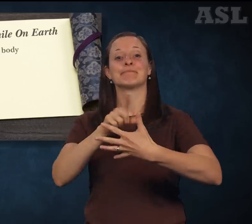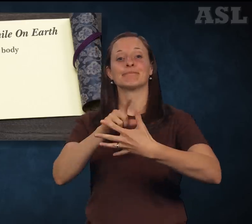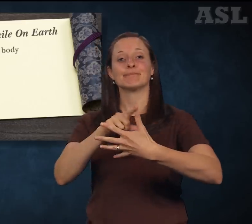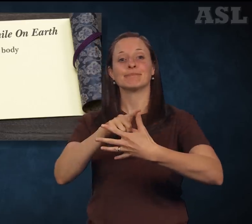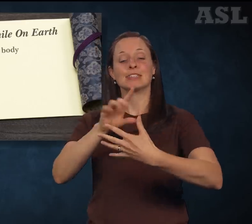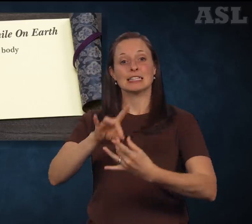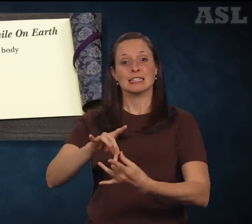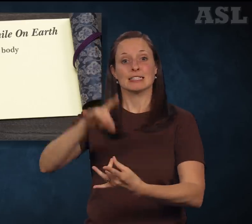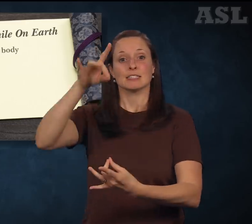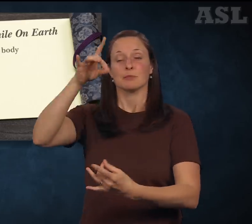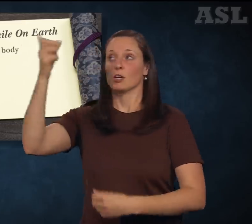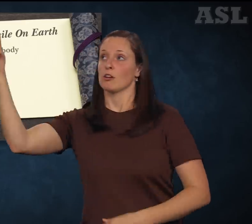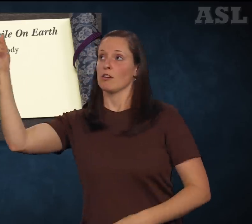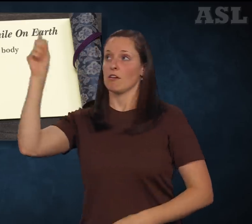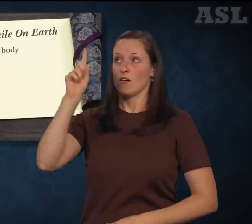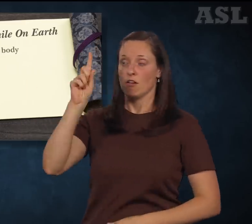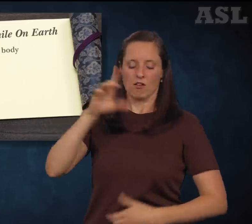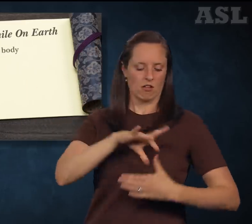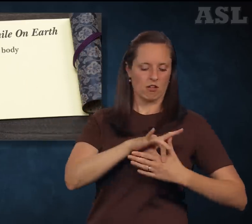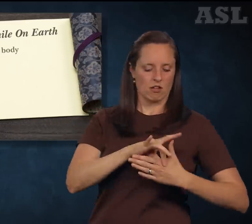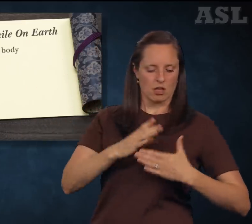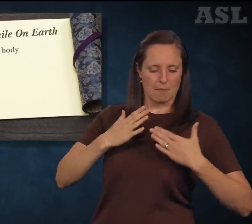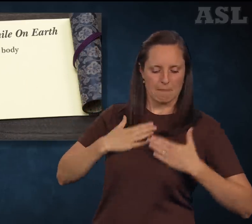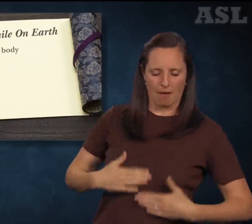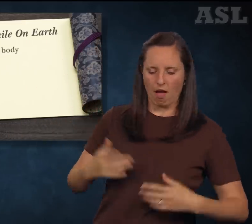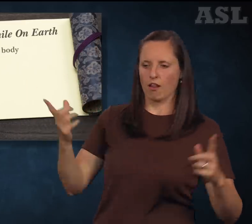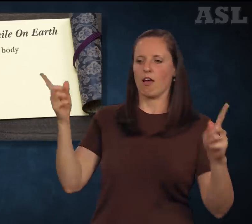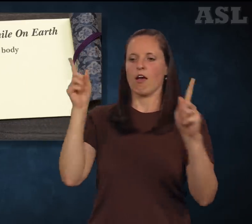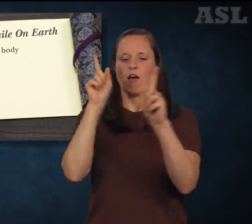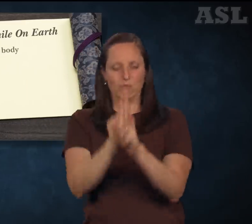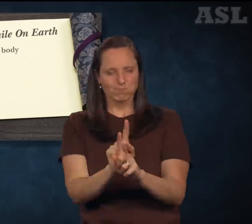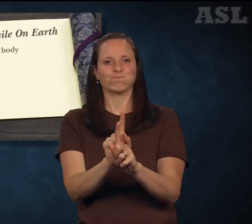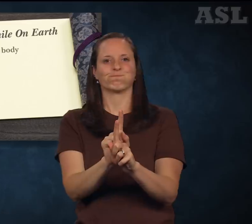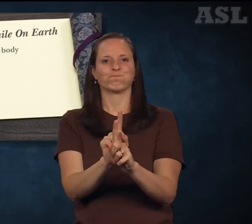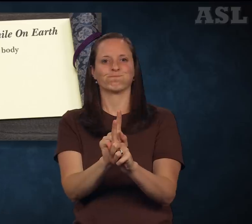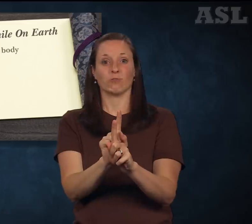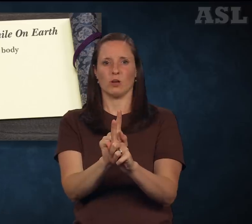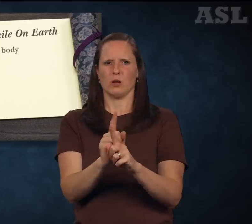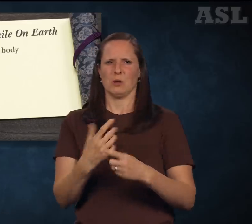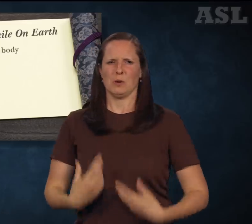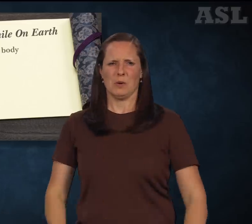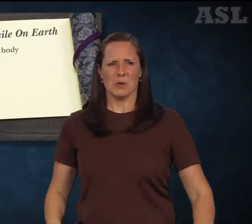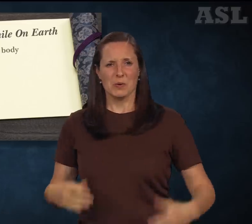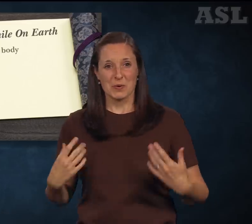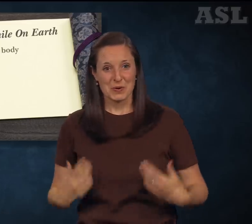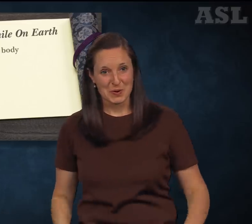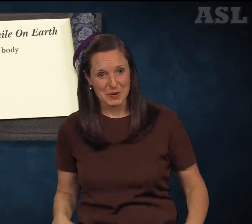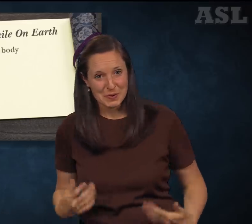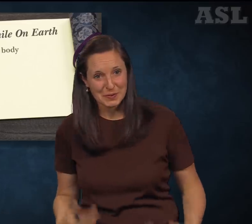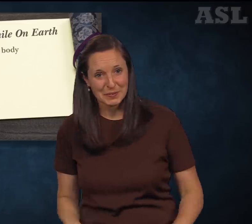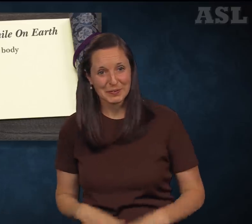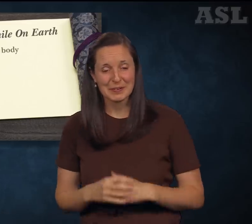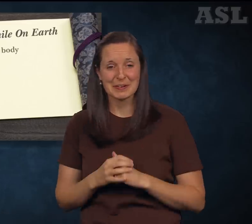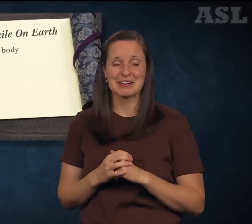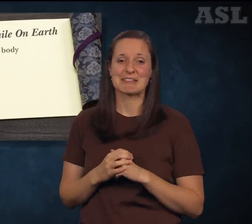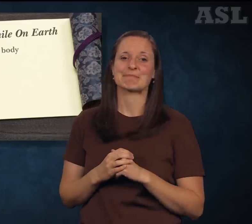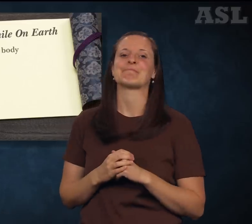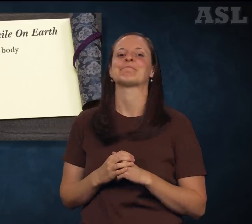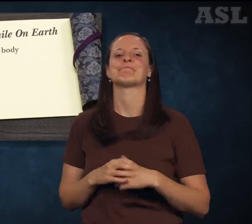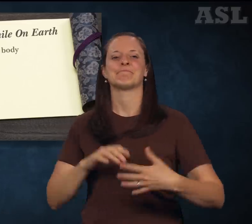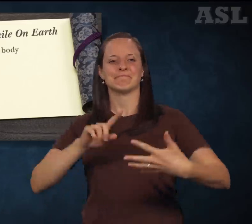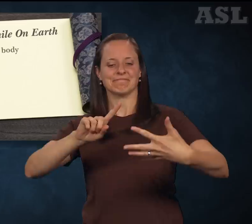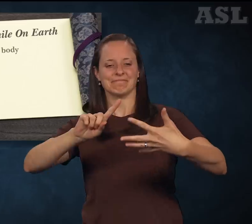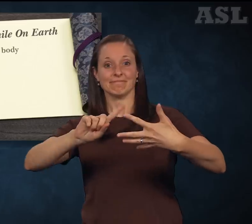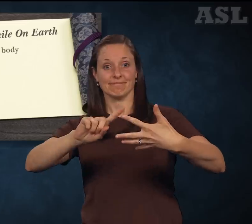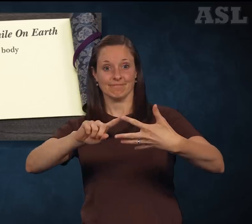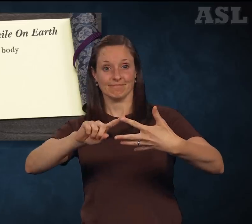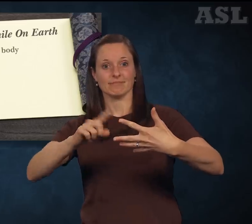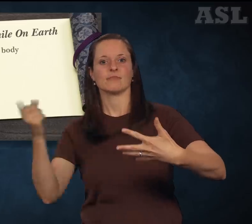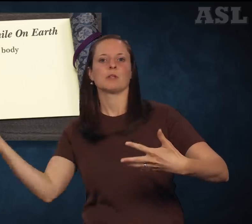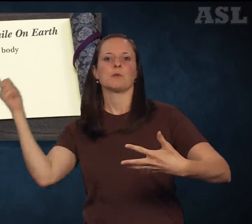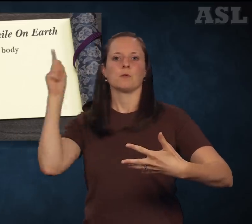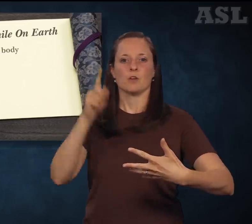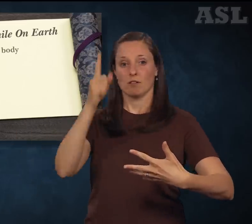FIRST, YOU CAME TO RECEIVE A